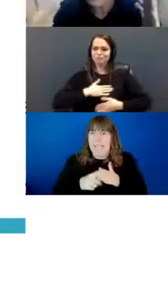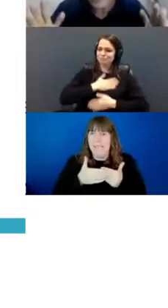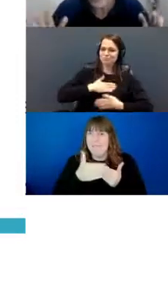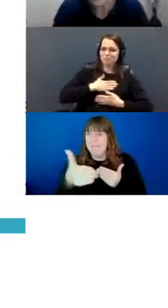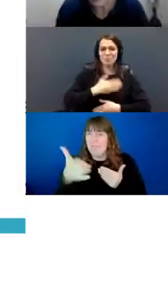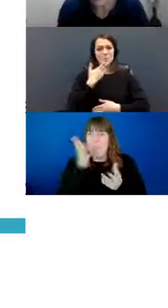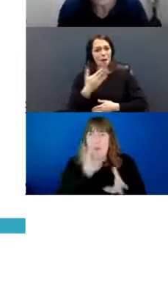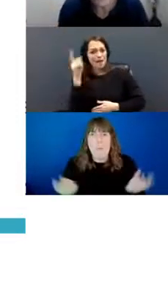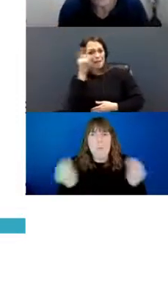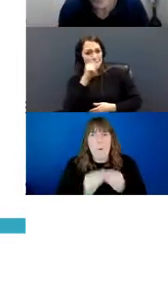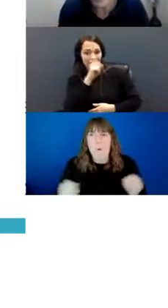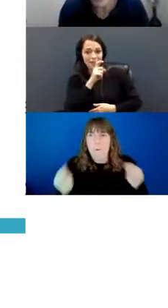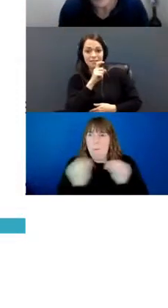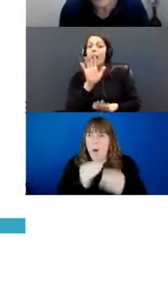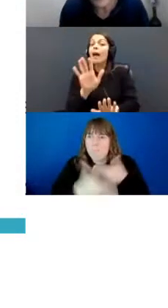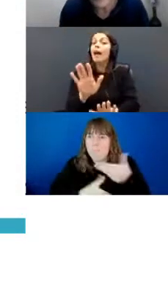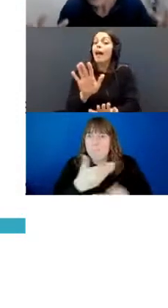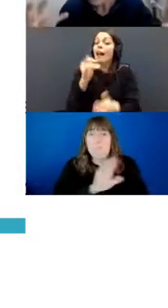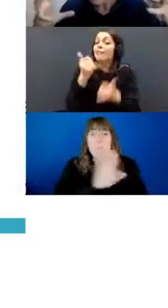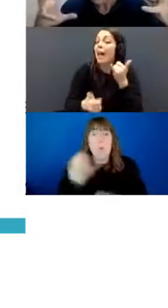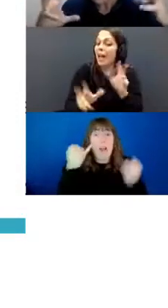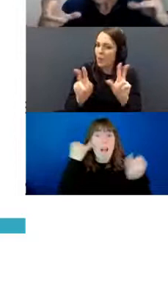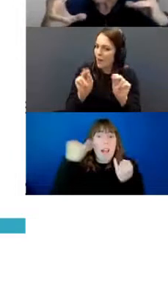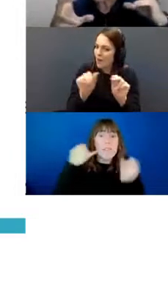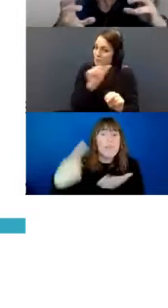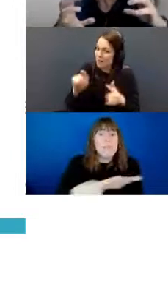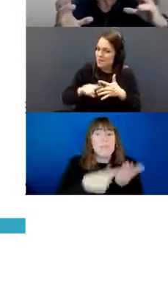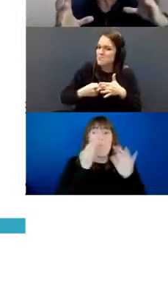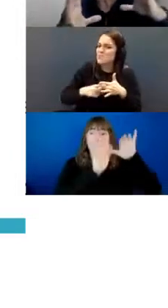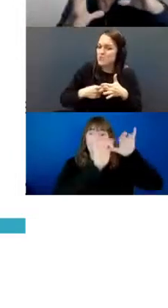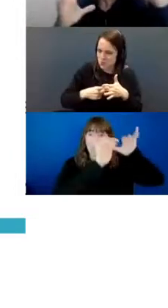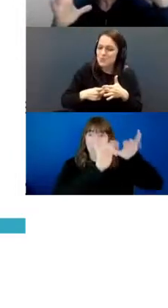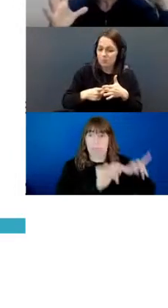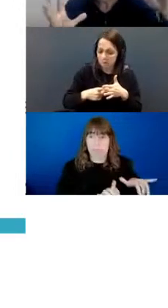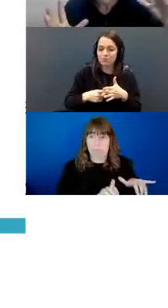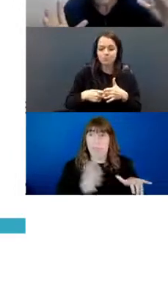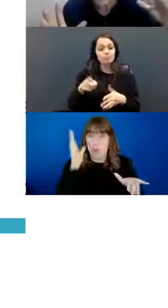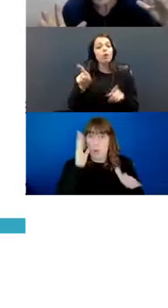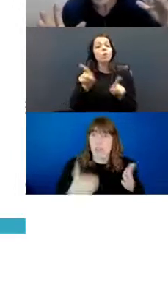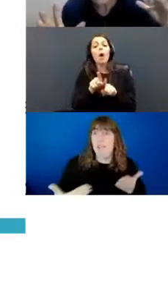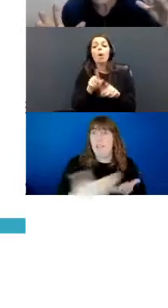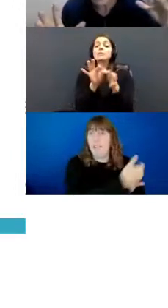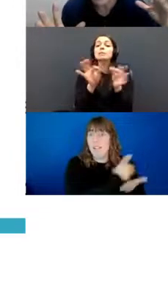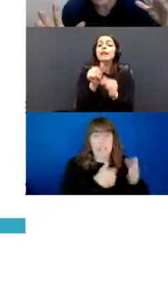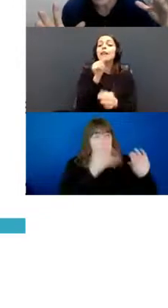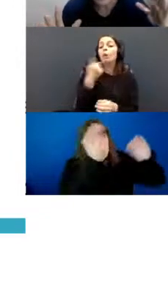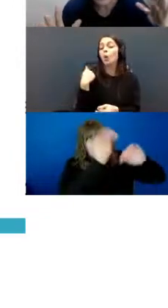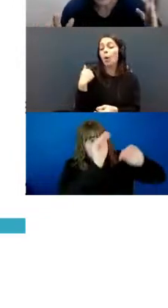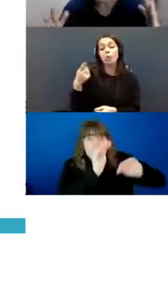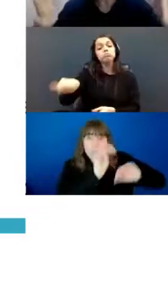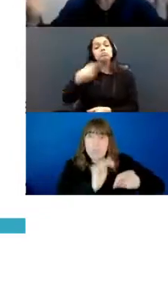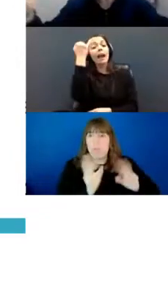down all the different ideas we're going to fit them together organize them a little bit and share